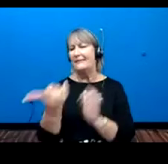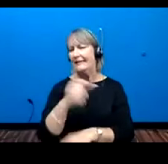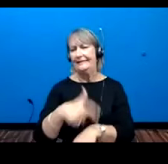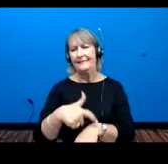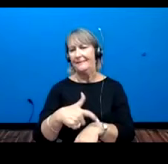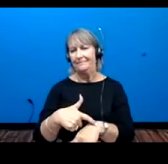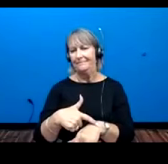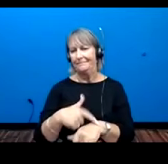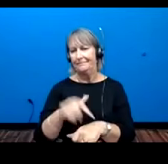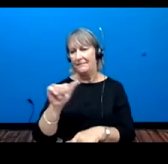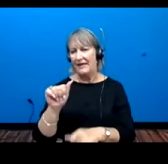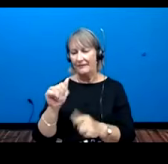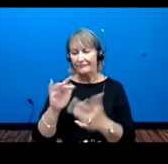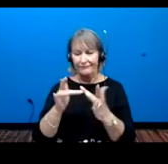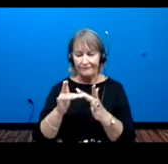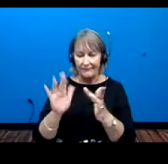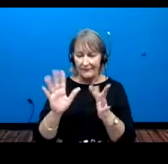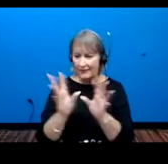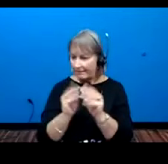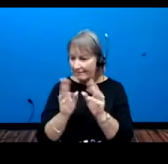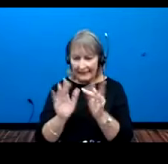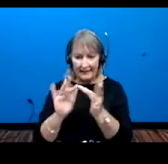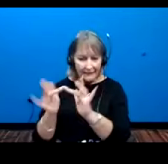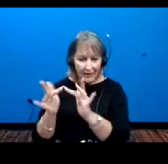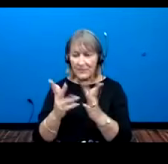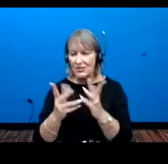about dissemination, about any aspect of the project.